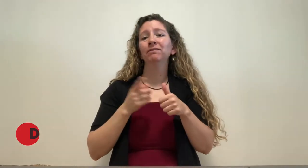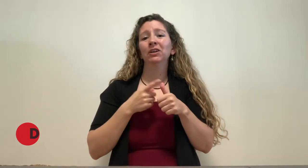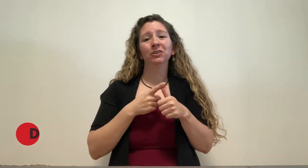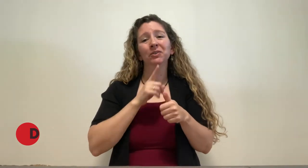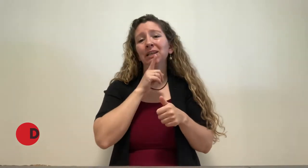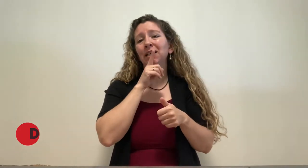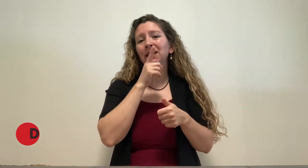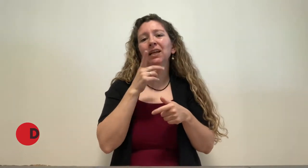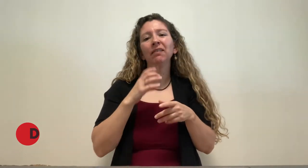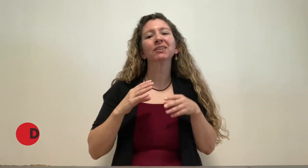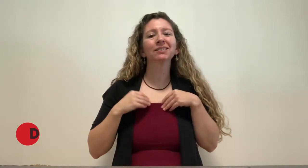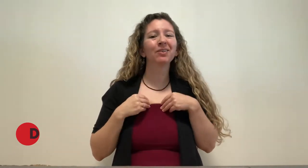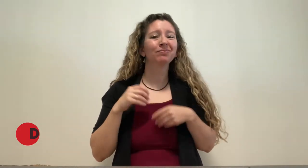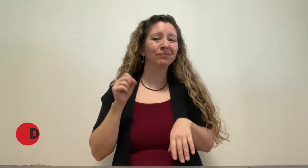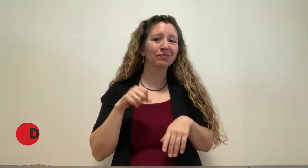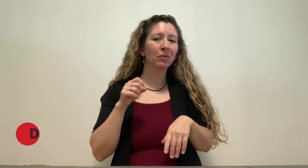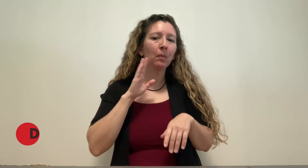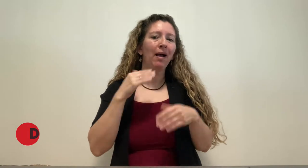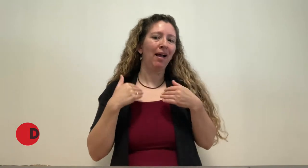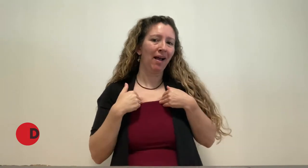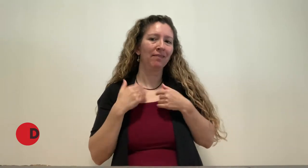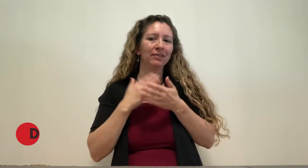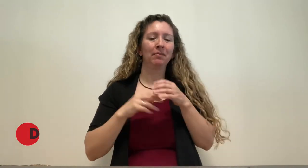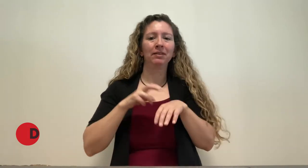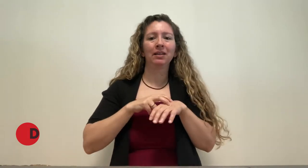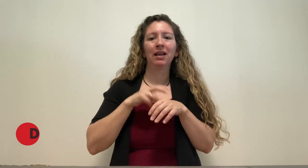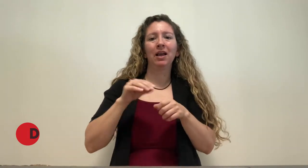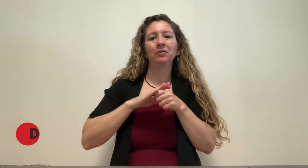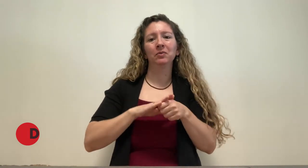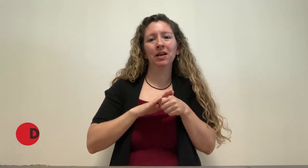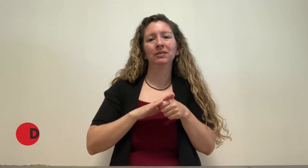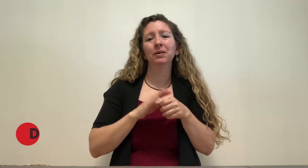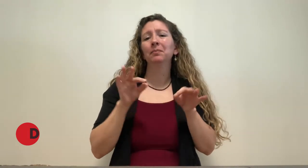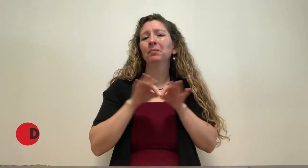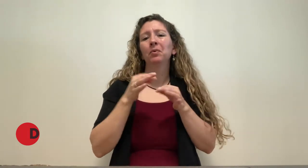First, we have to accept that we will experience some anxiety